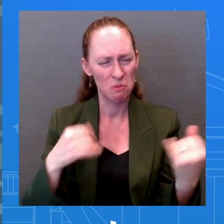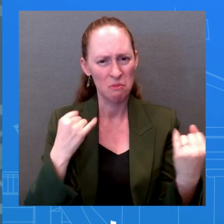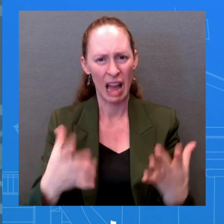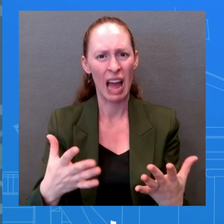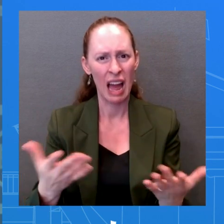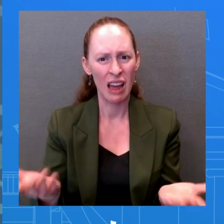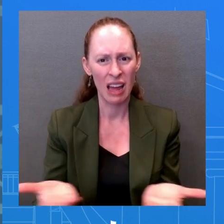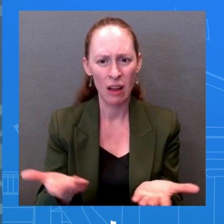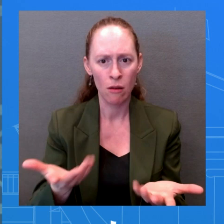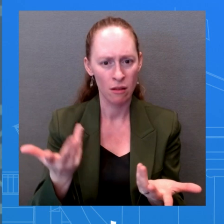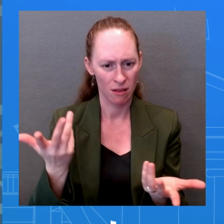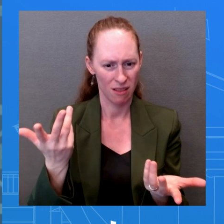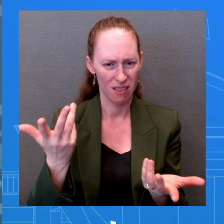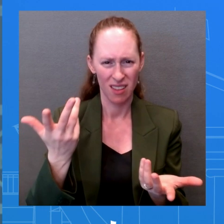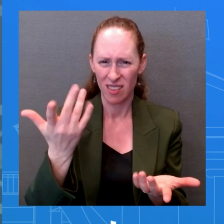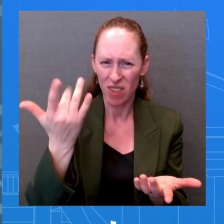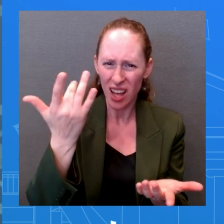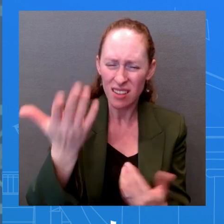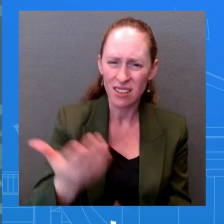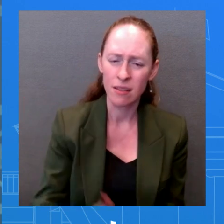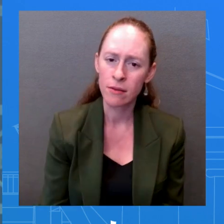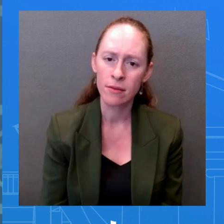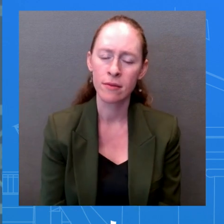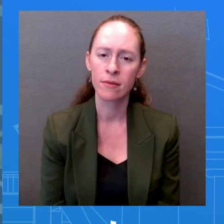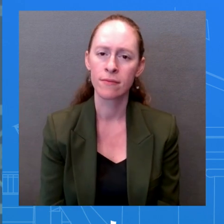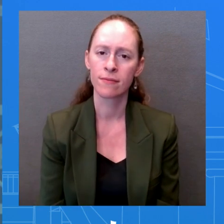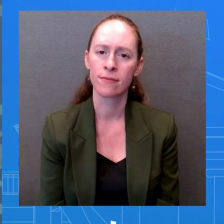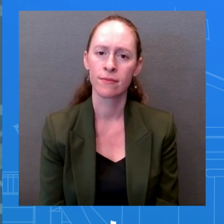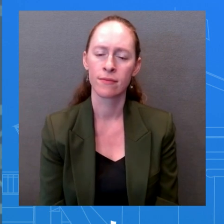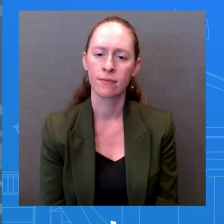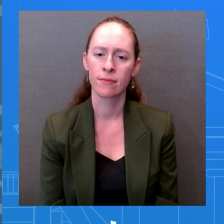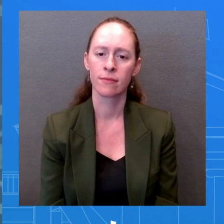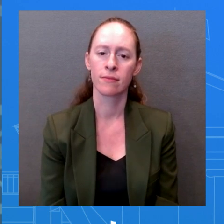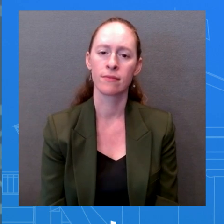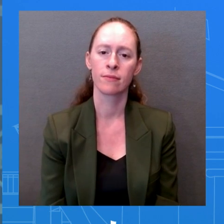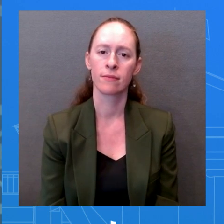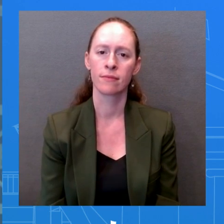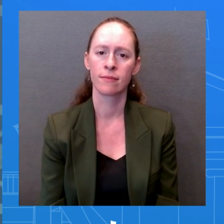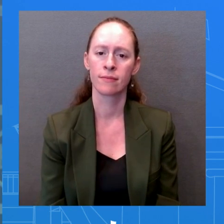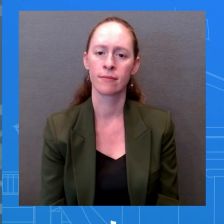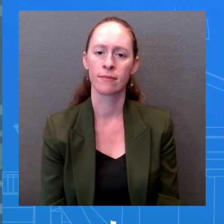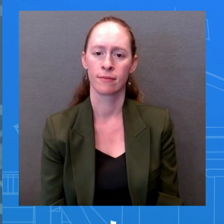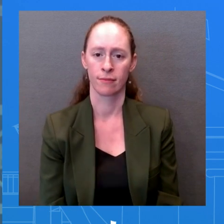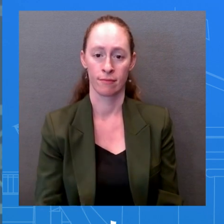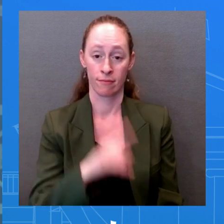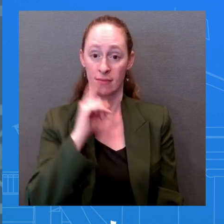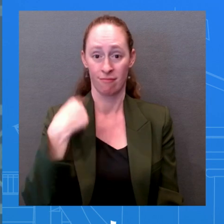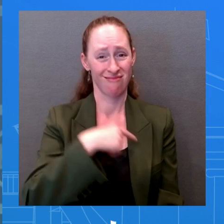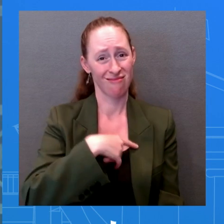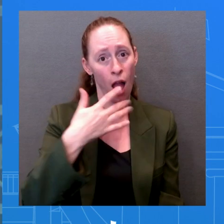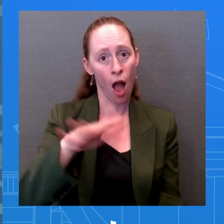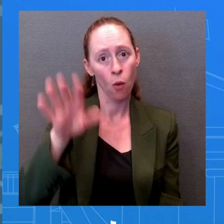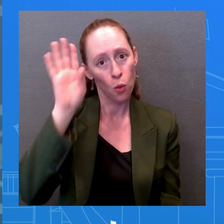We have taken unprecedented action over the past year and a half to secure our border and rebuild a safer and orderly process system.